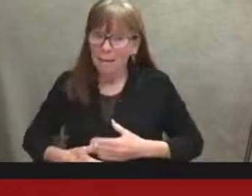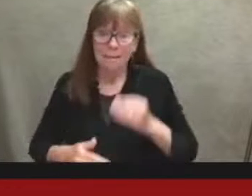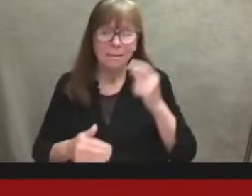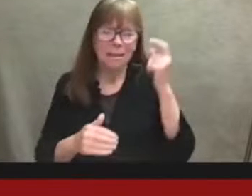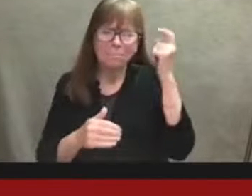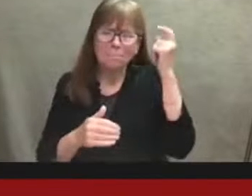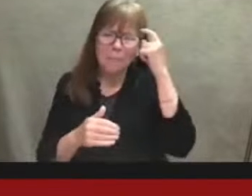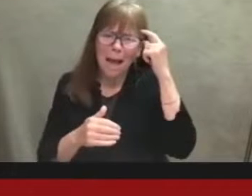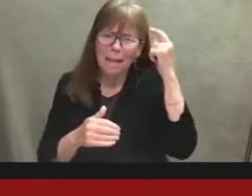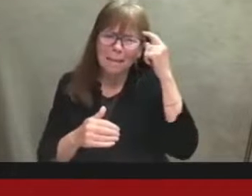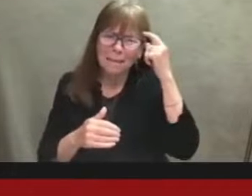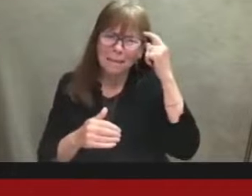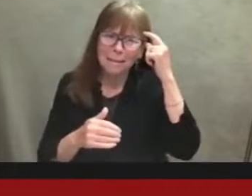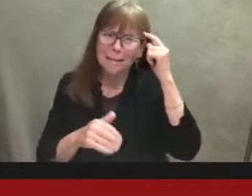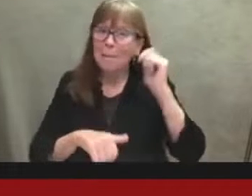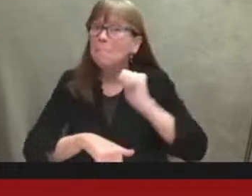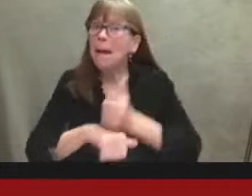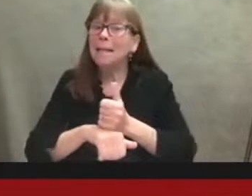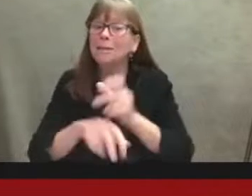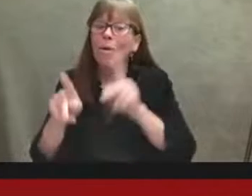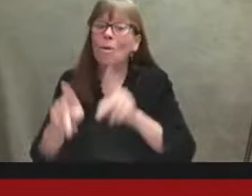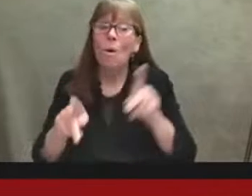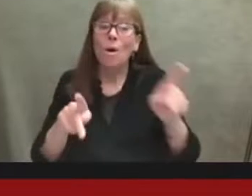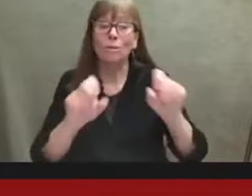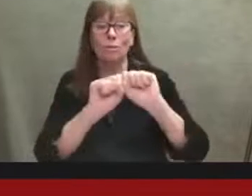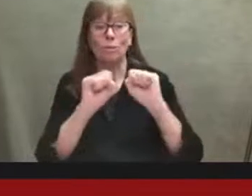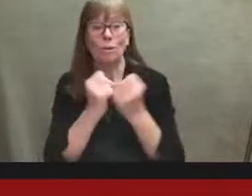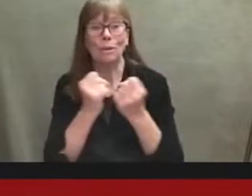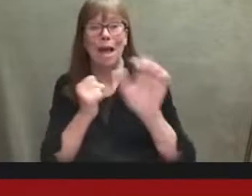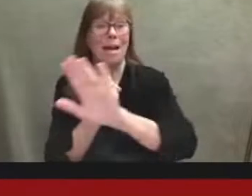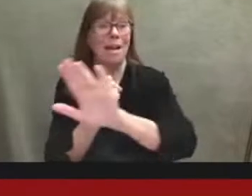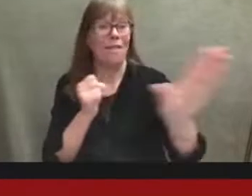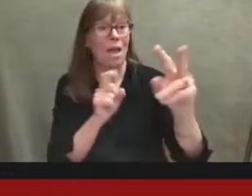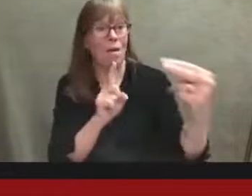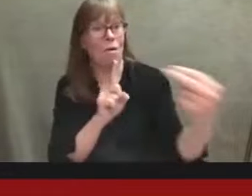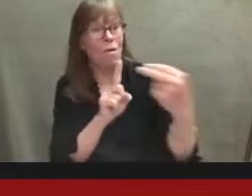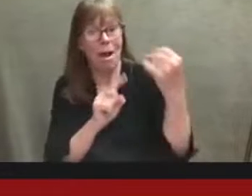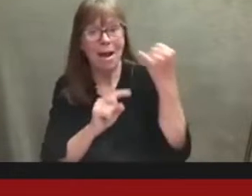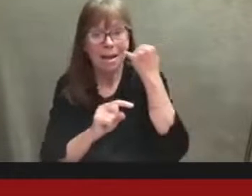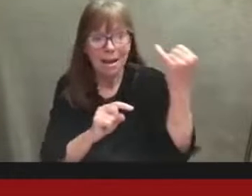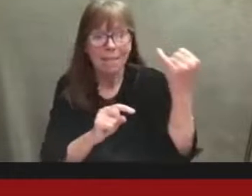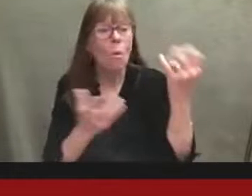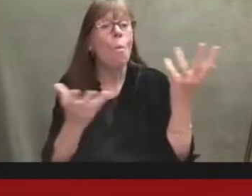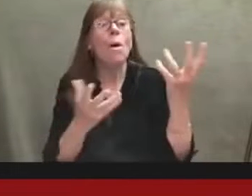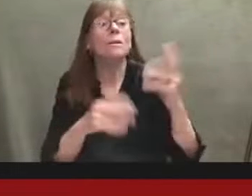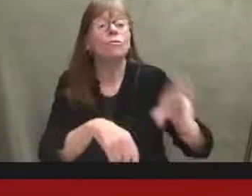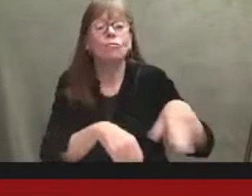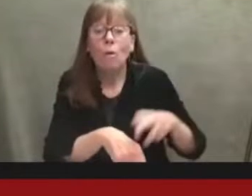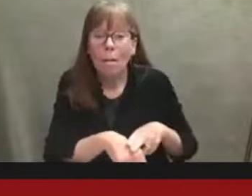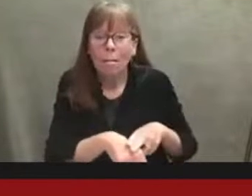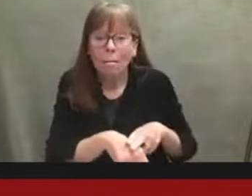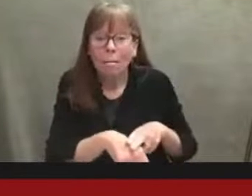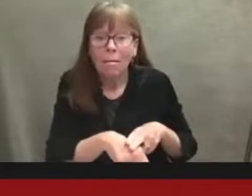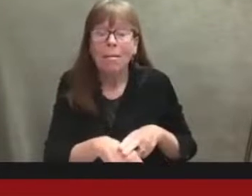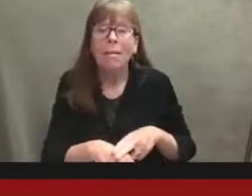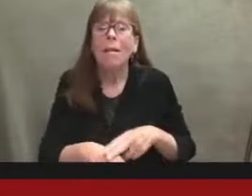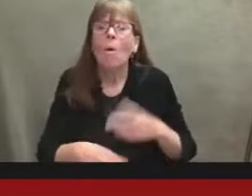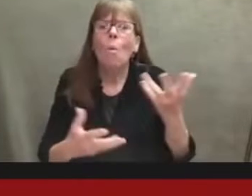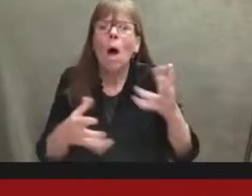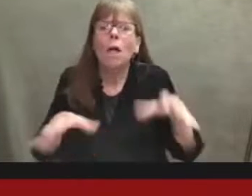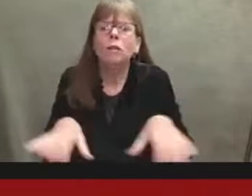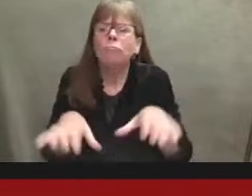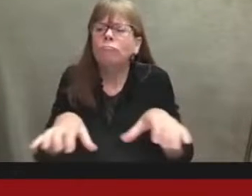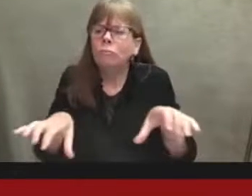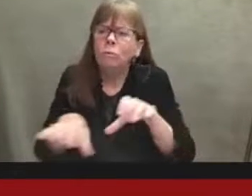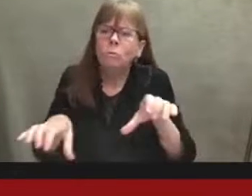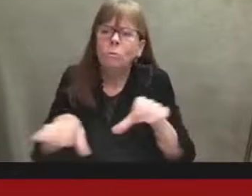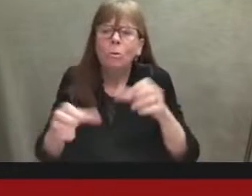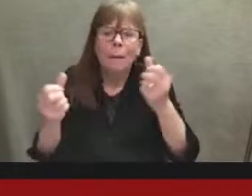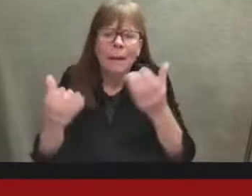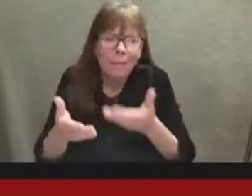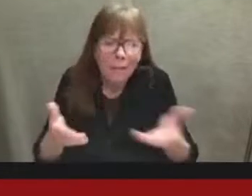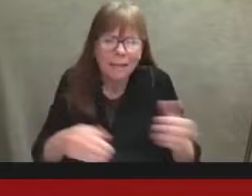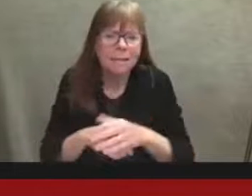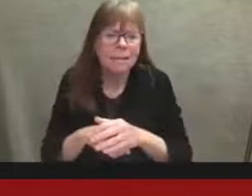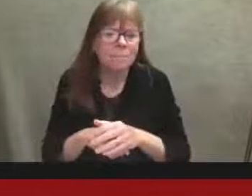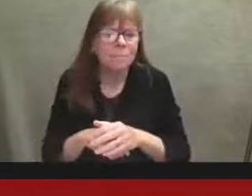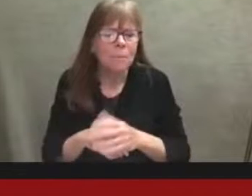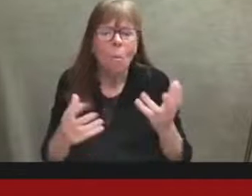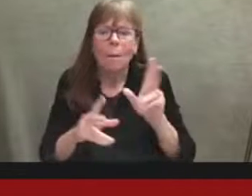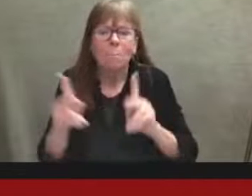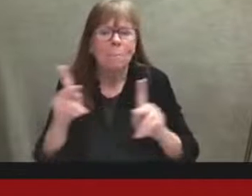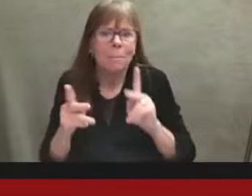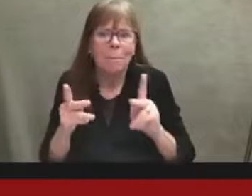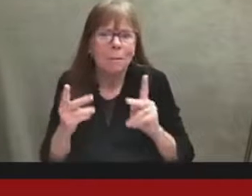based on societally constructed ideas of normalcy, productivity, desirability, intelligence,